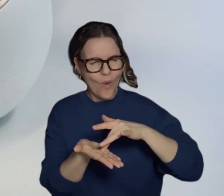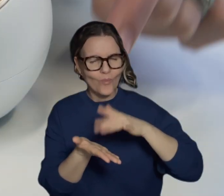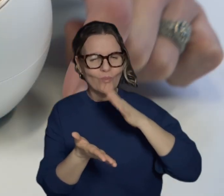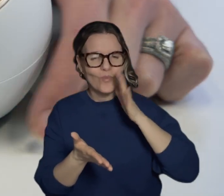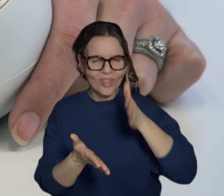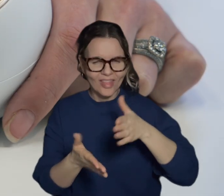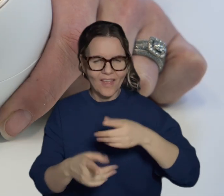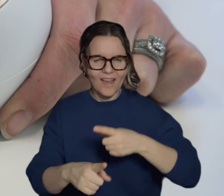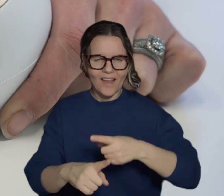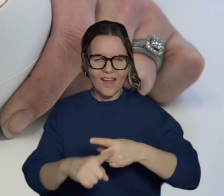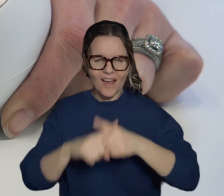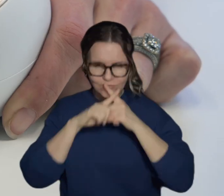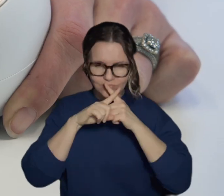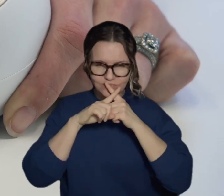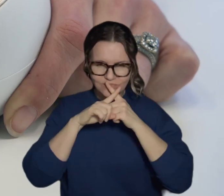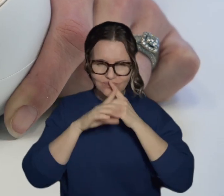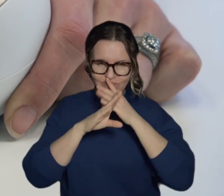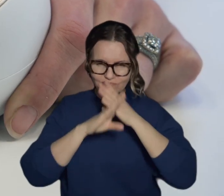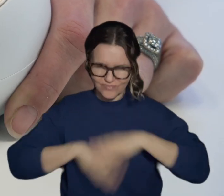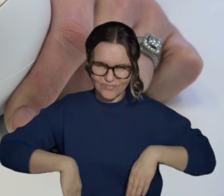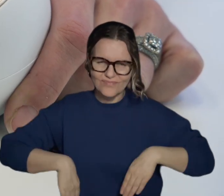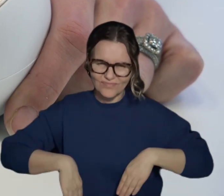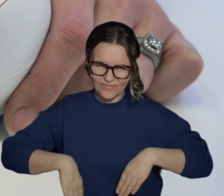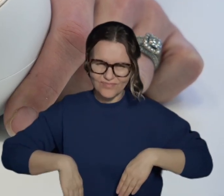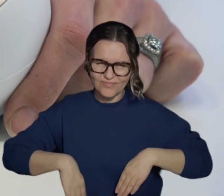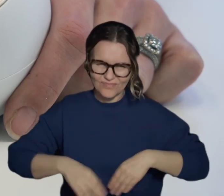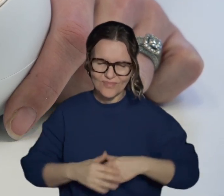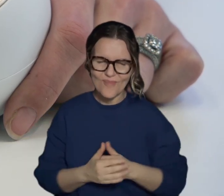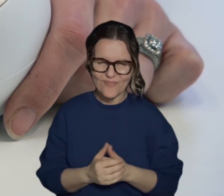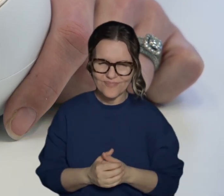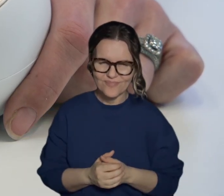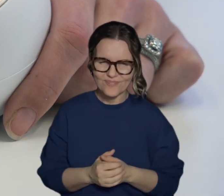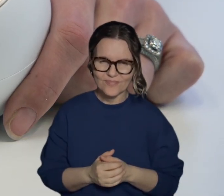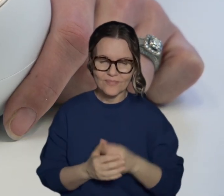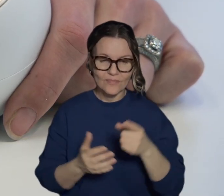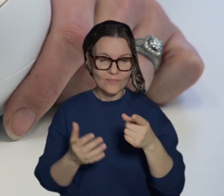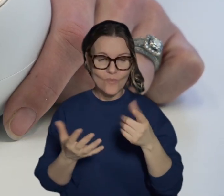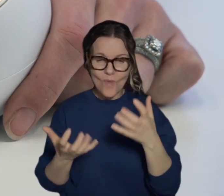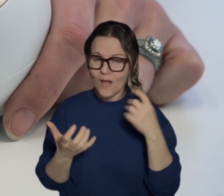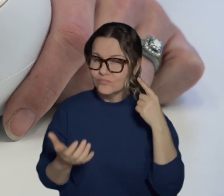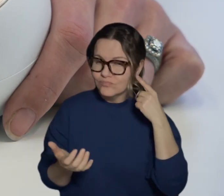indicator here that it's gone on mute so that way you can change things and you won't have the